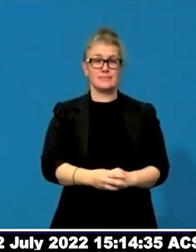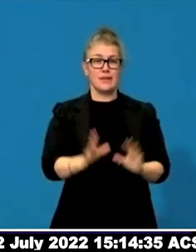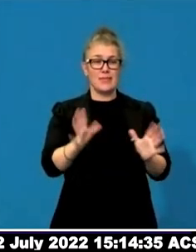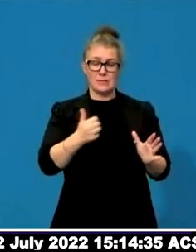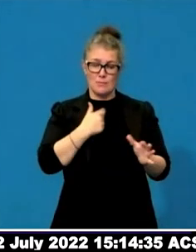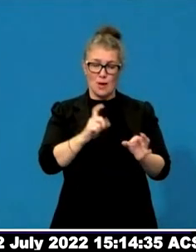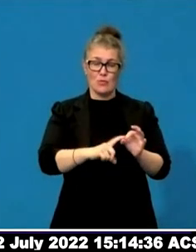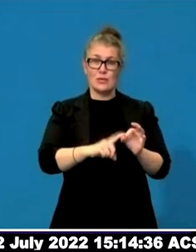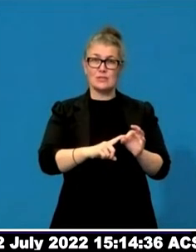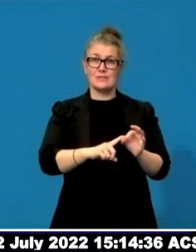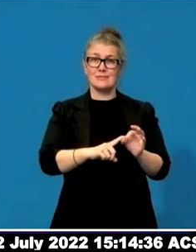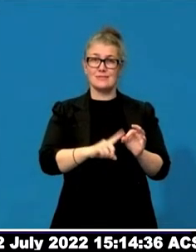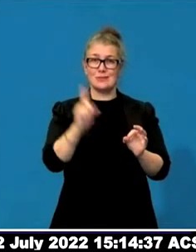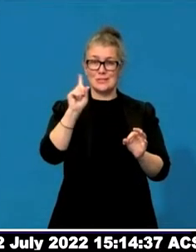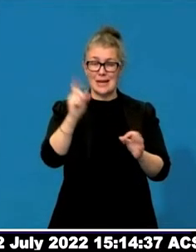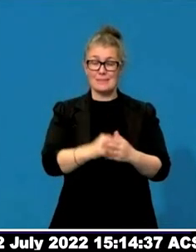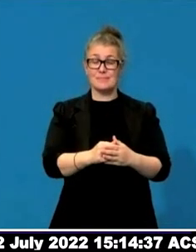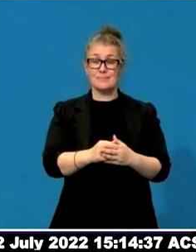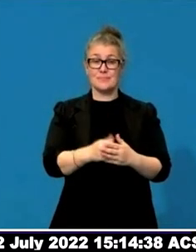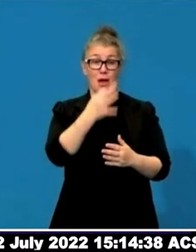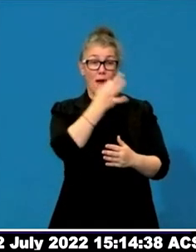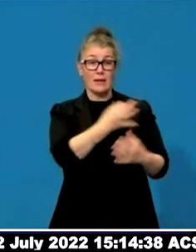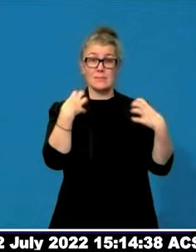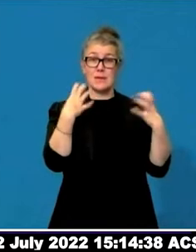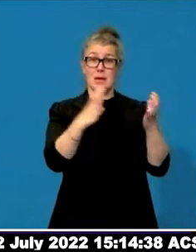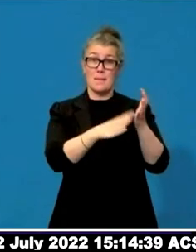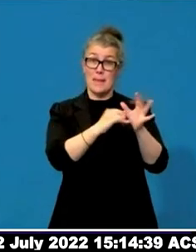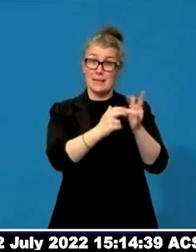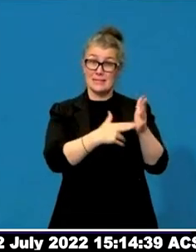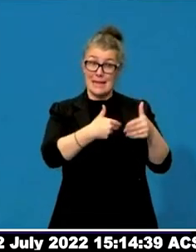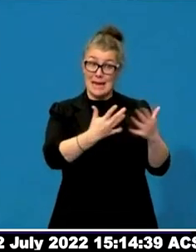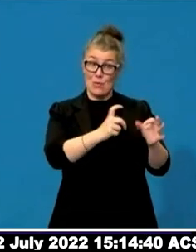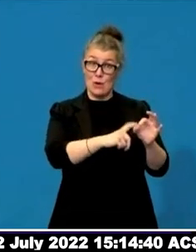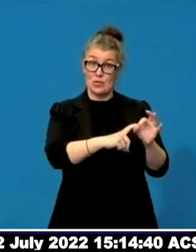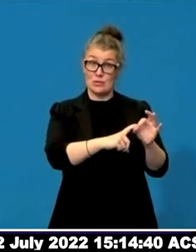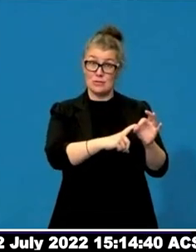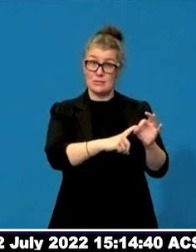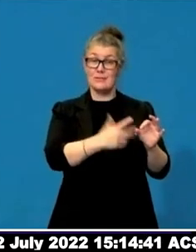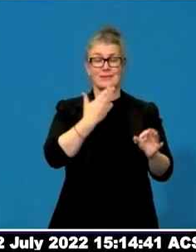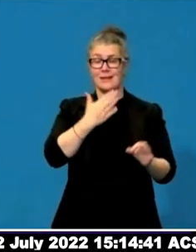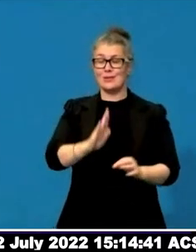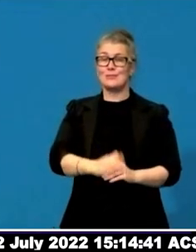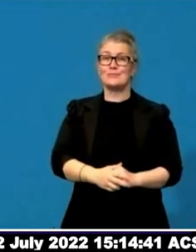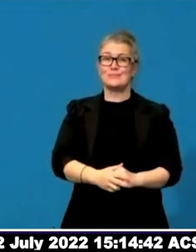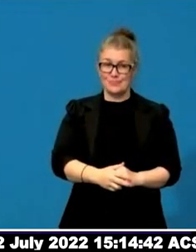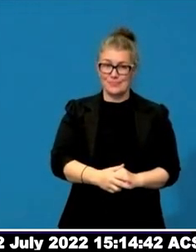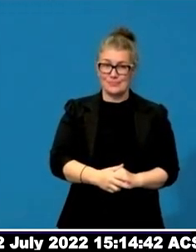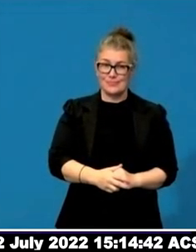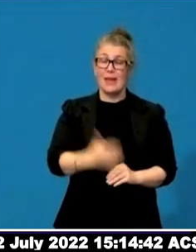I will ask, first, Commissioner Mason whether she has any questions for you. Thank you very much for your evidence this afternoon